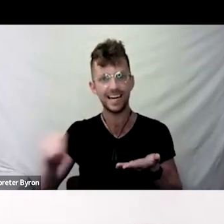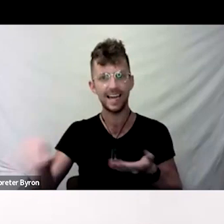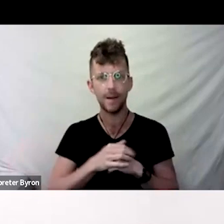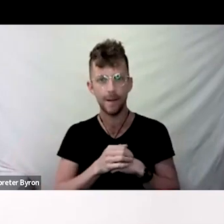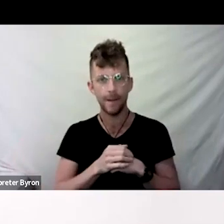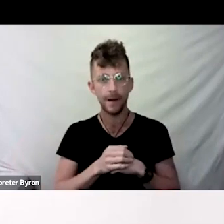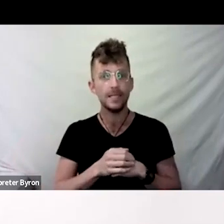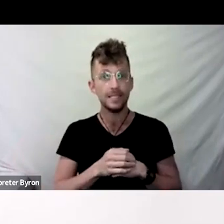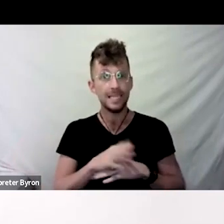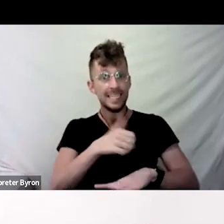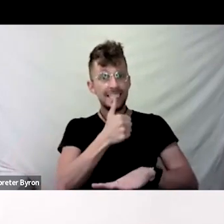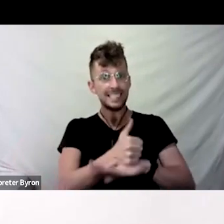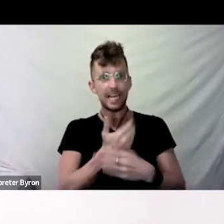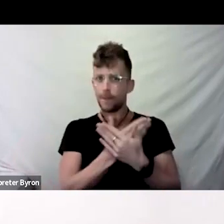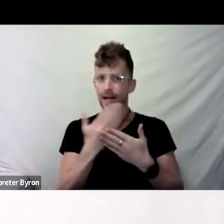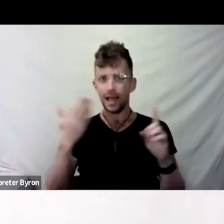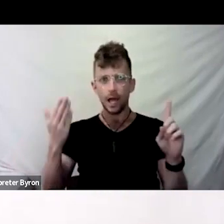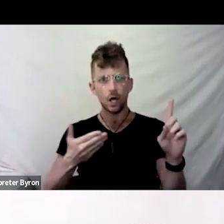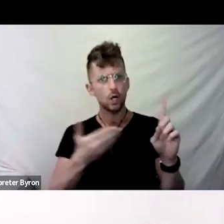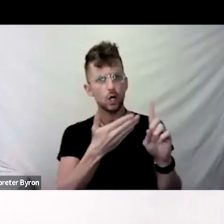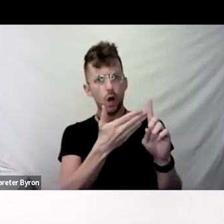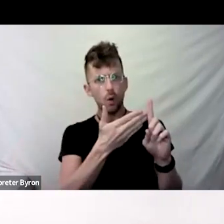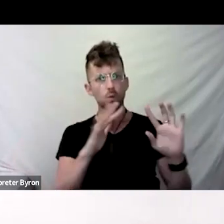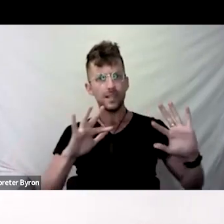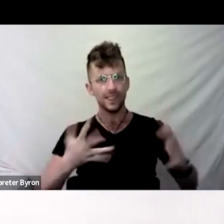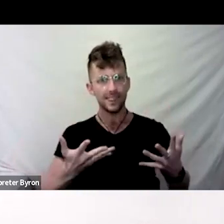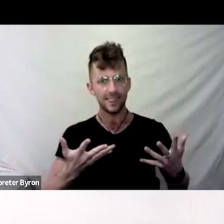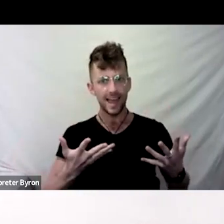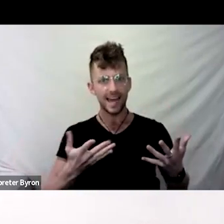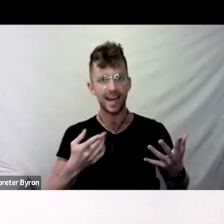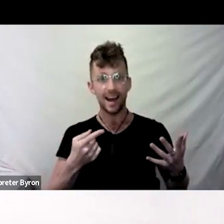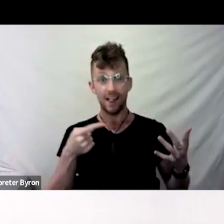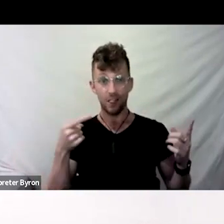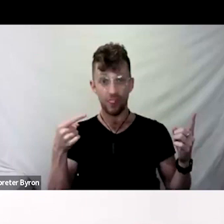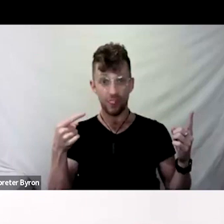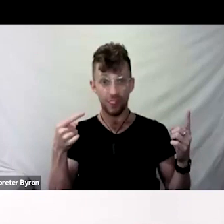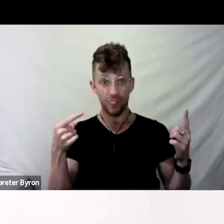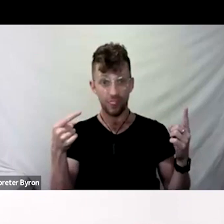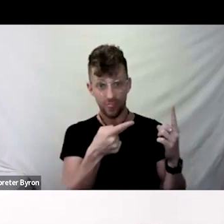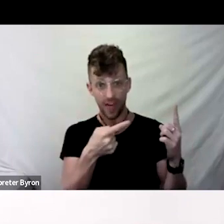as written as a plan with your host, then that is the way that it will help you understand better, hopefully